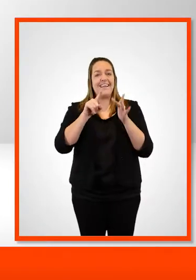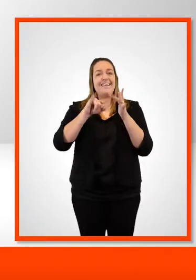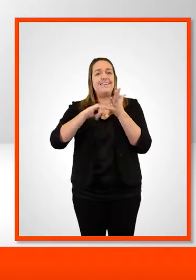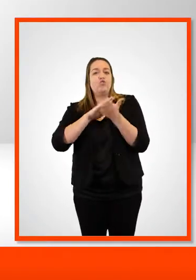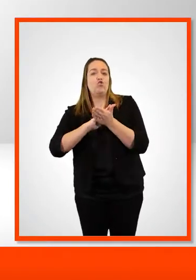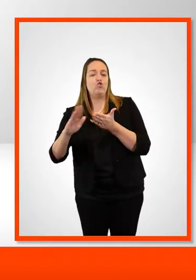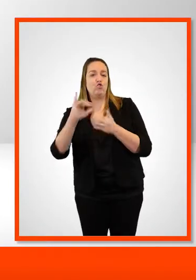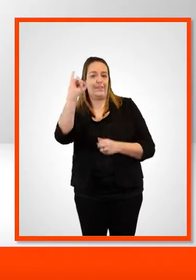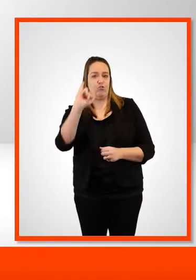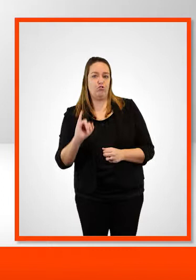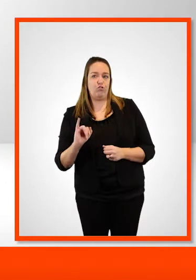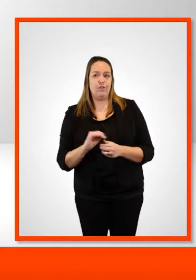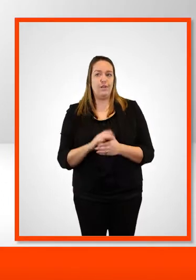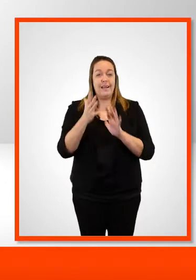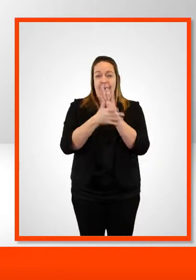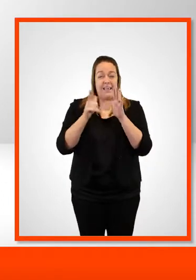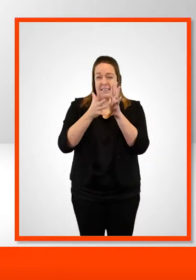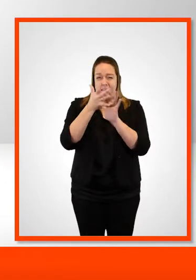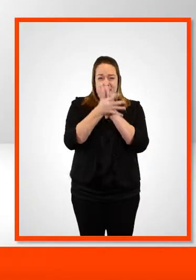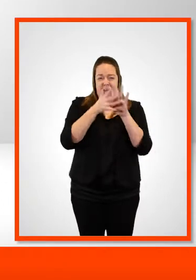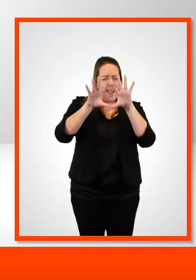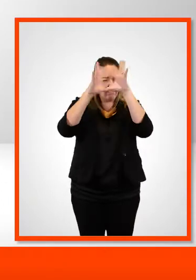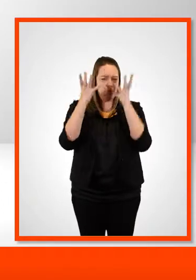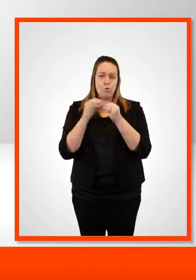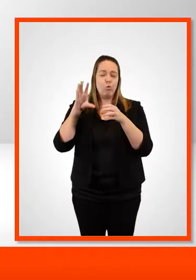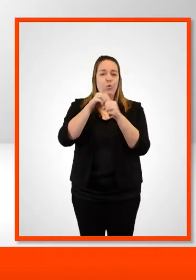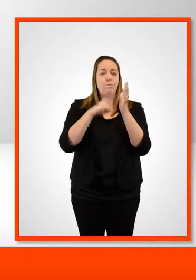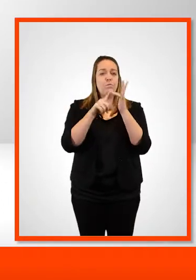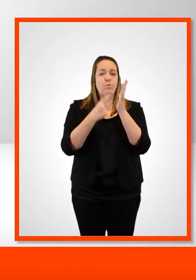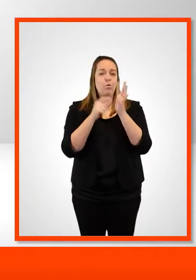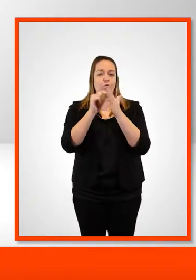So it is signing right down to the exact morphological markers.